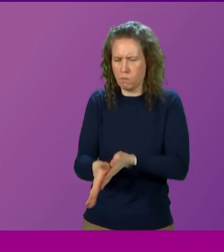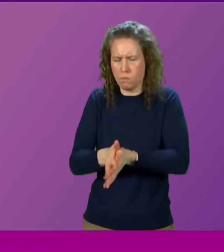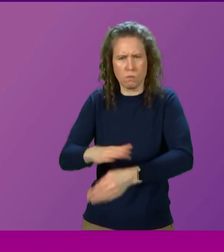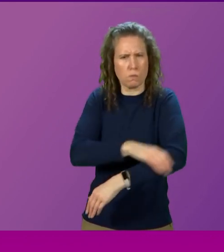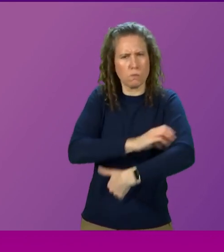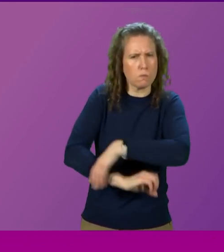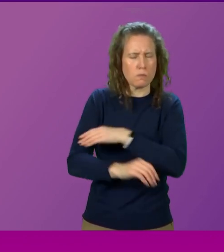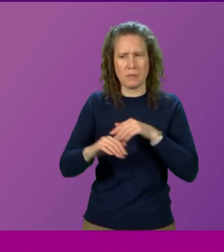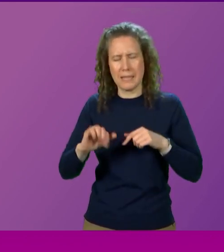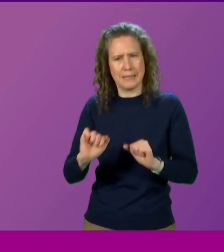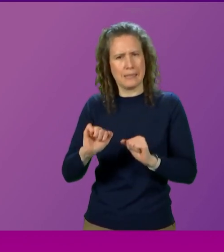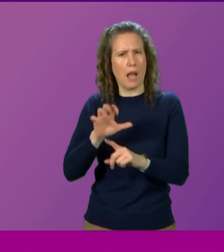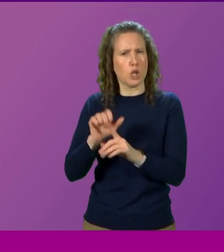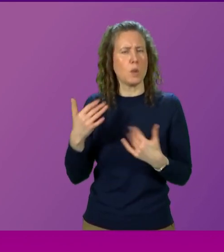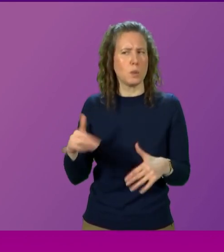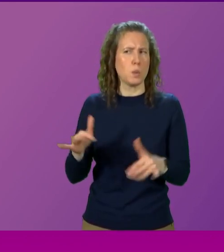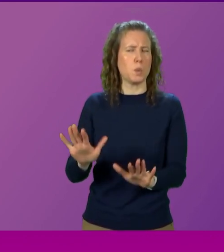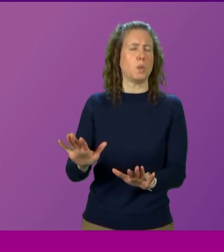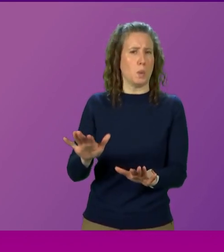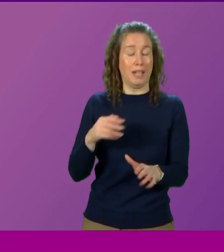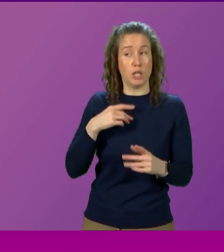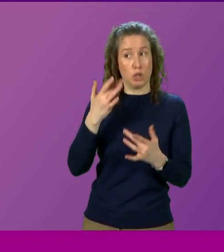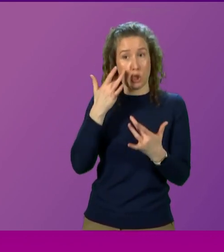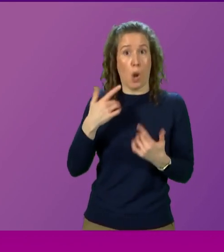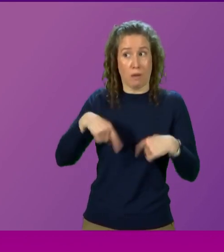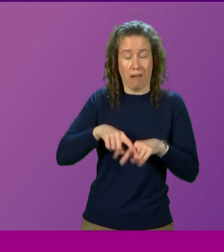He certainly showed us how to live our best life.